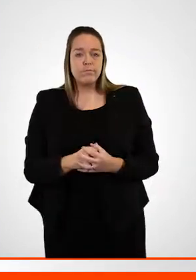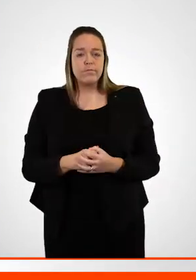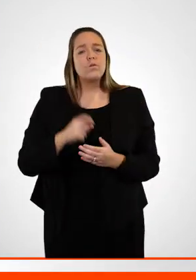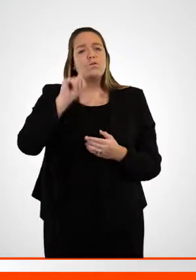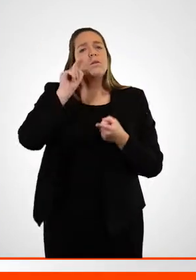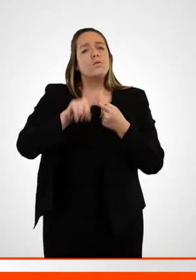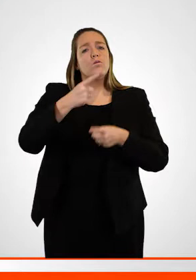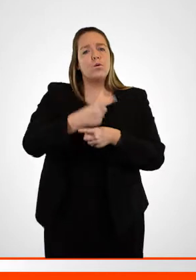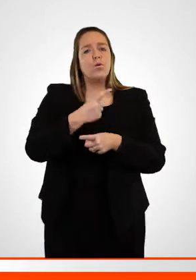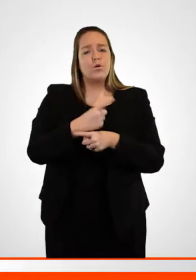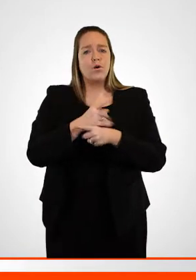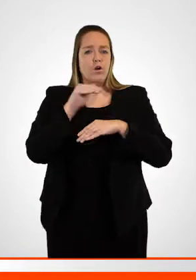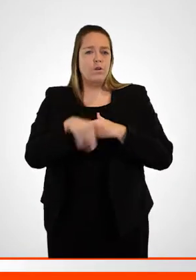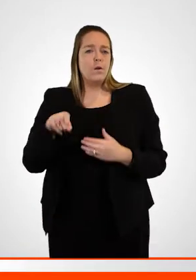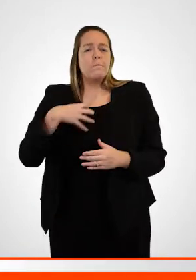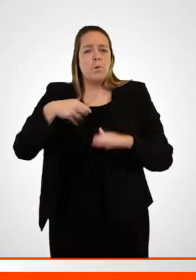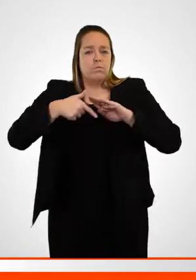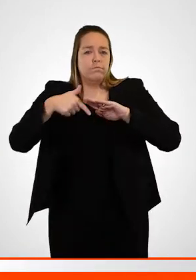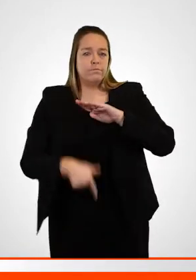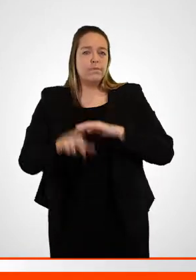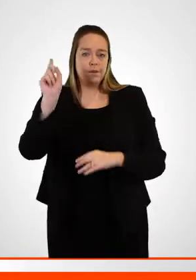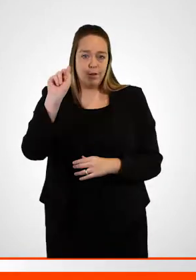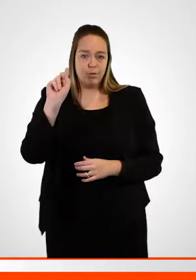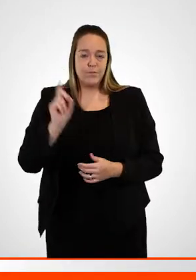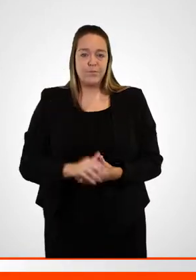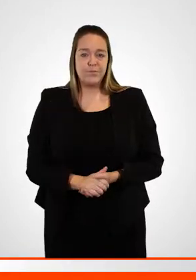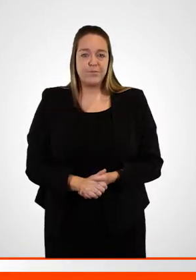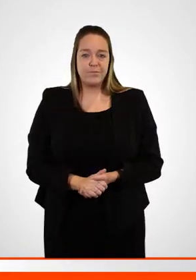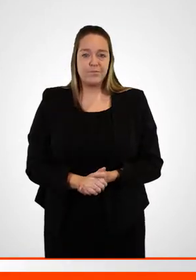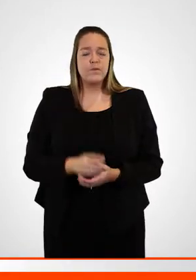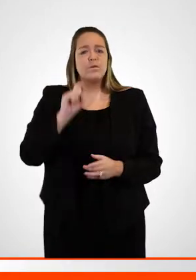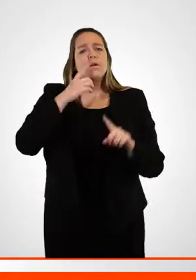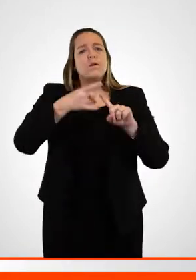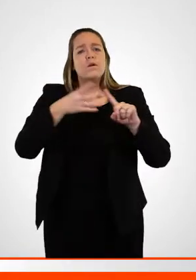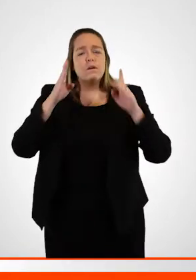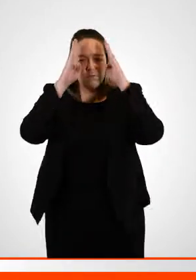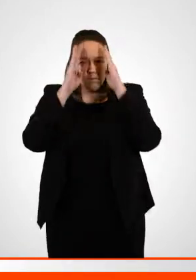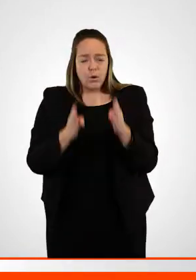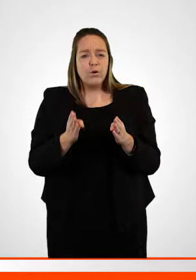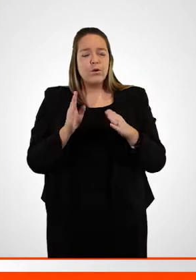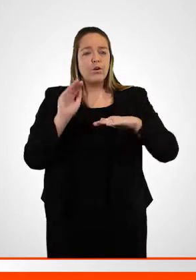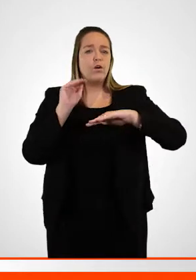And I'm going to continue talking about that a little bit more in depth. More specifically, look a little more closely...